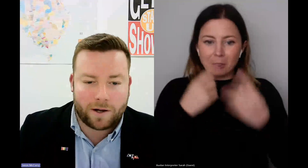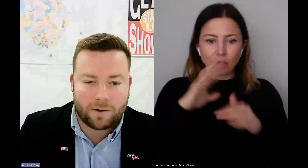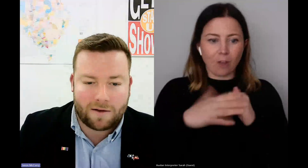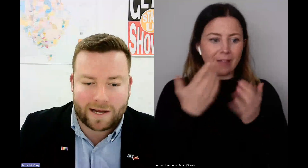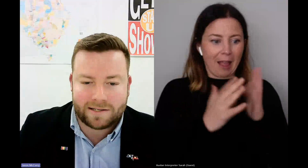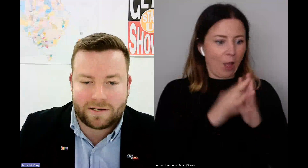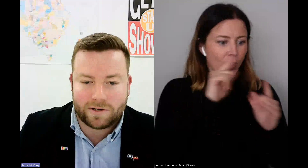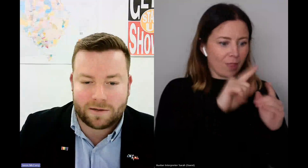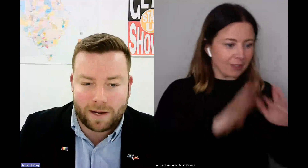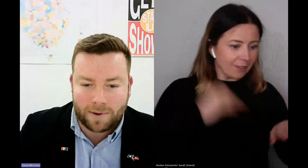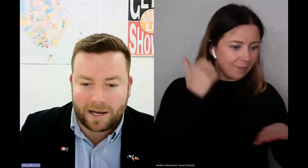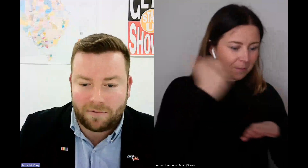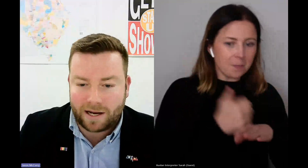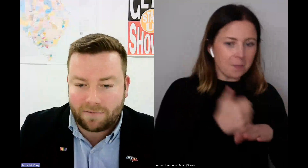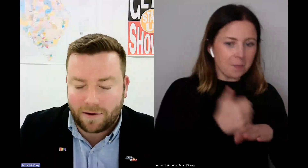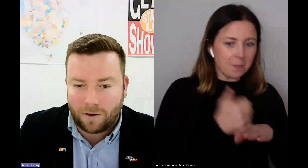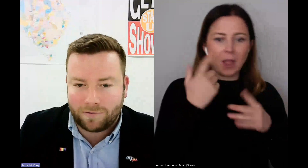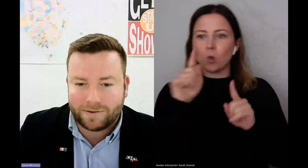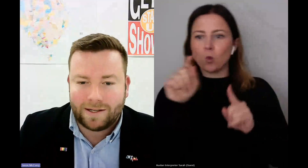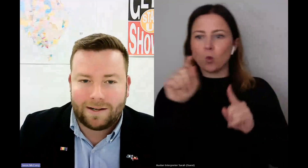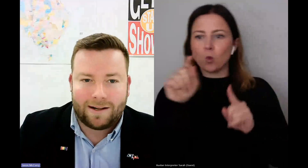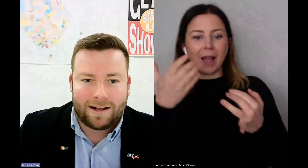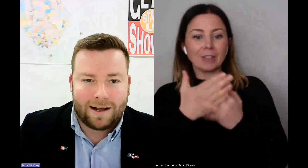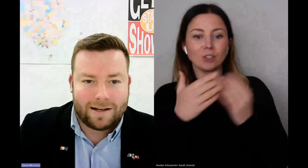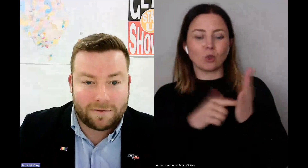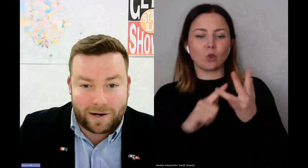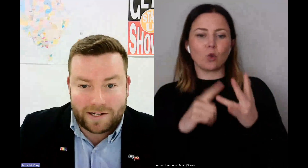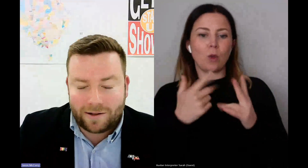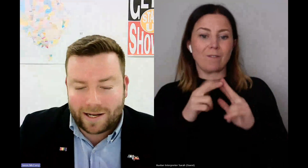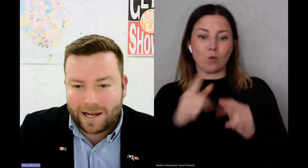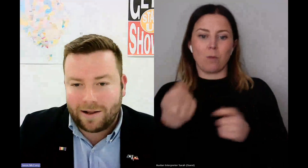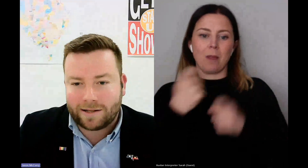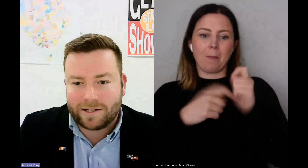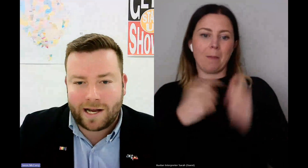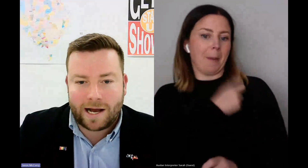and what you'll have access to as a member if you get involved. To finish I'd again like to shout